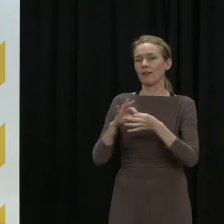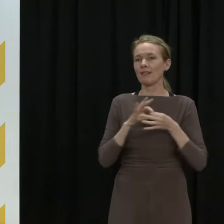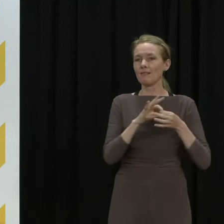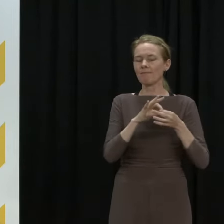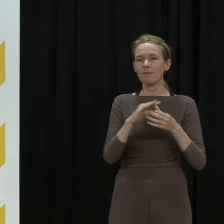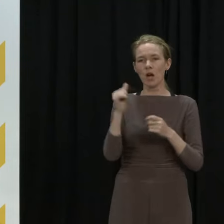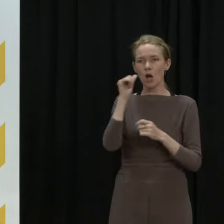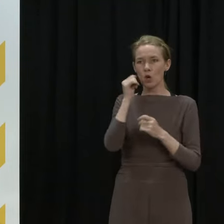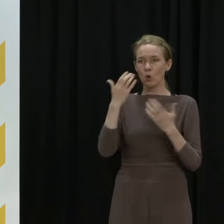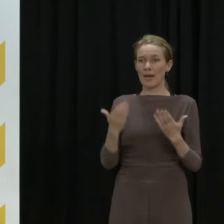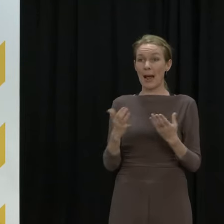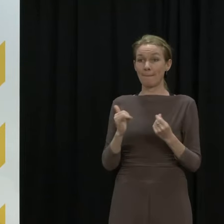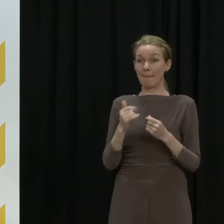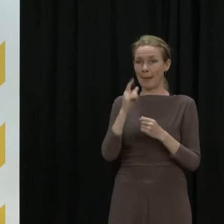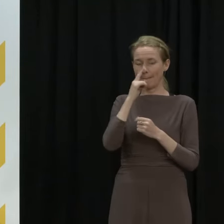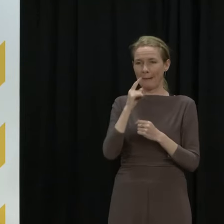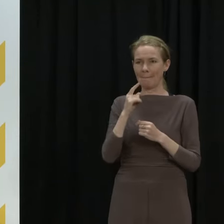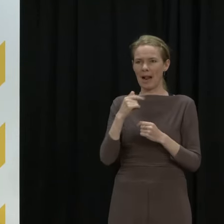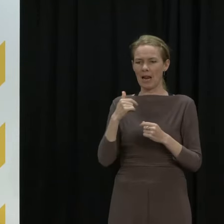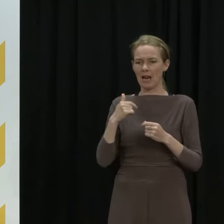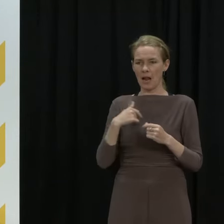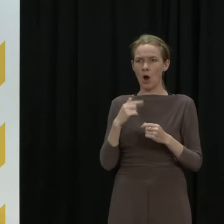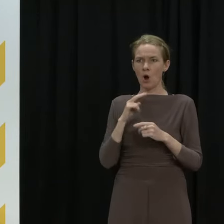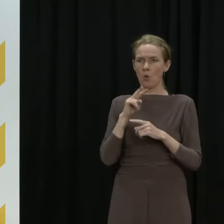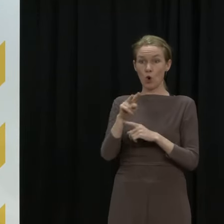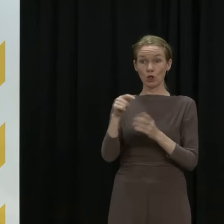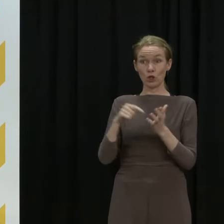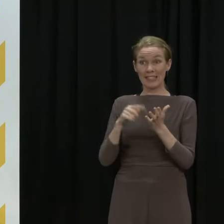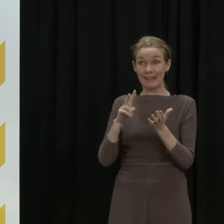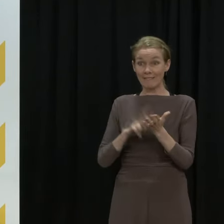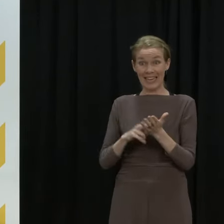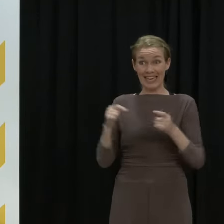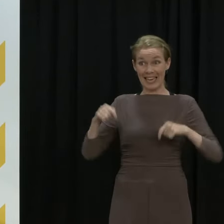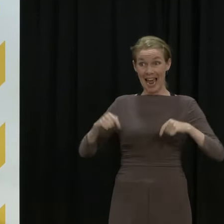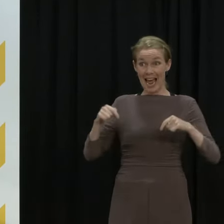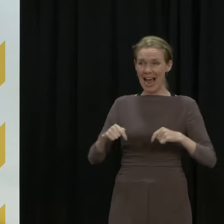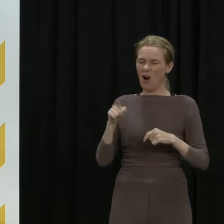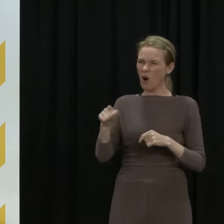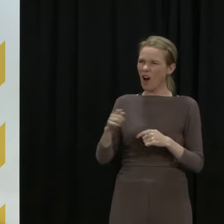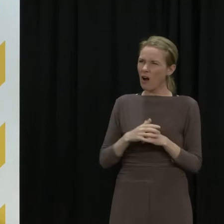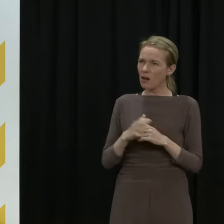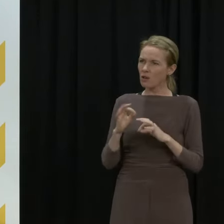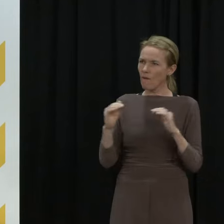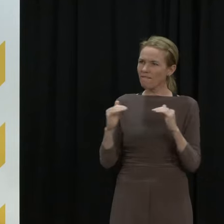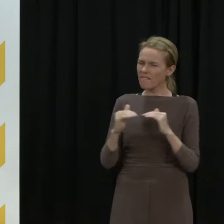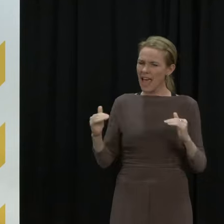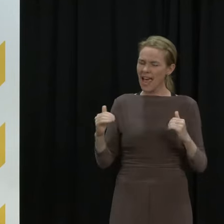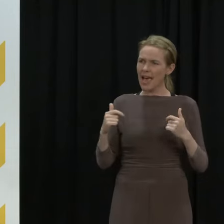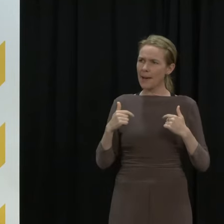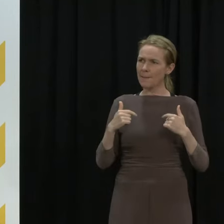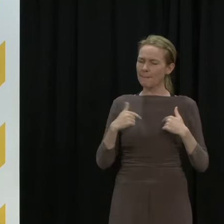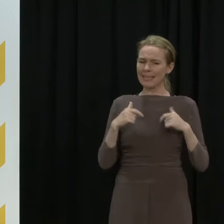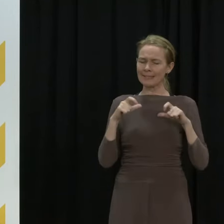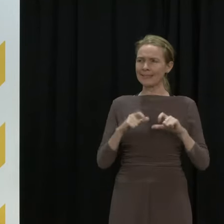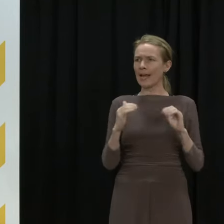people who could be at risk. We want to maintain that approach. Whilst I understand for New Zealanders at home sitting